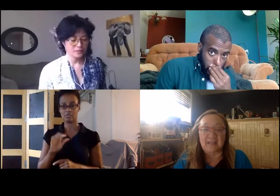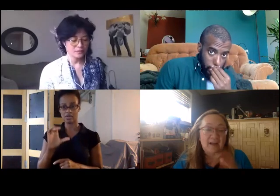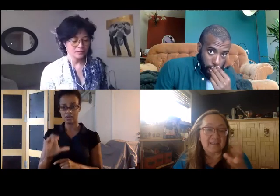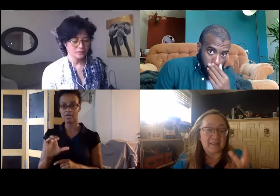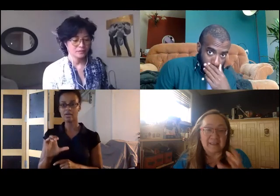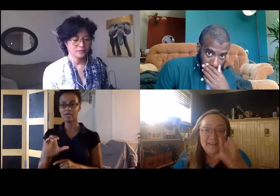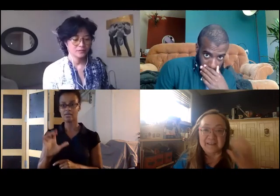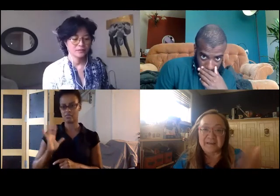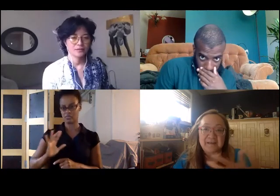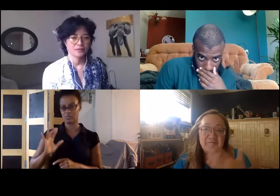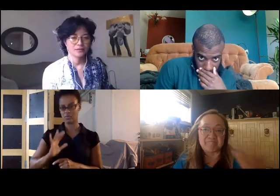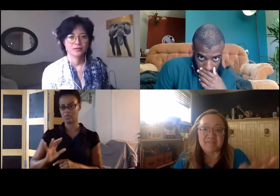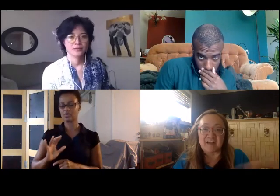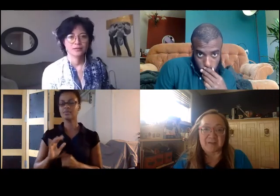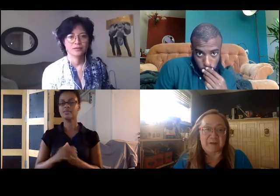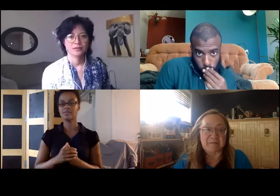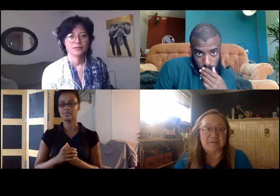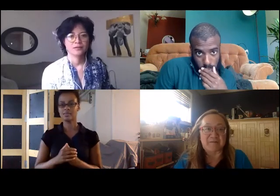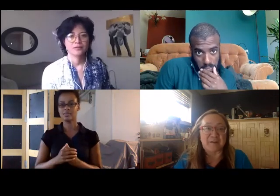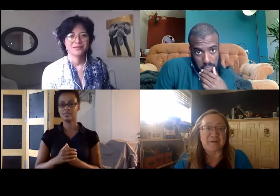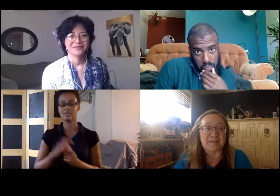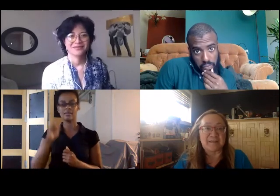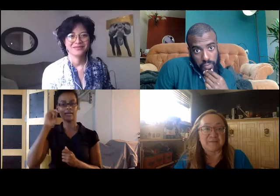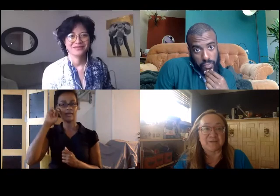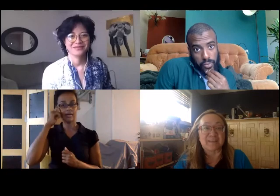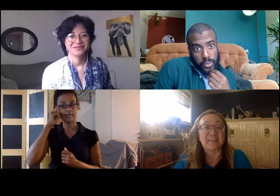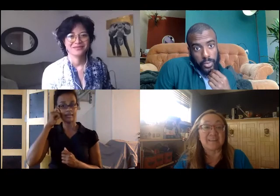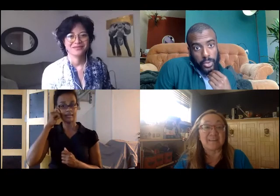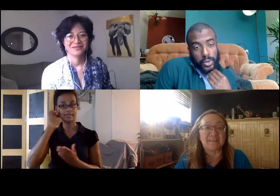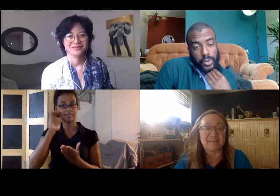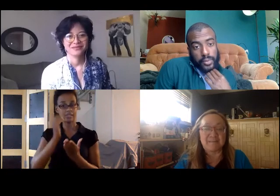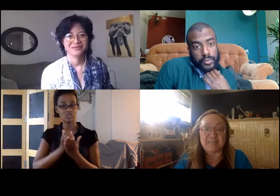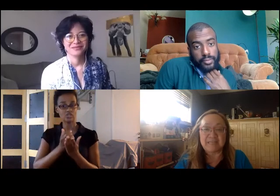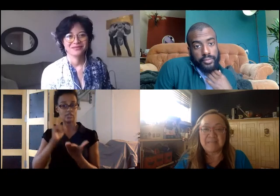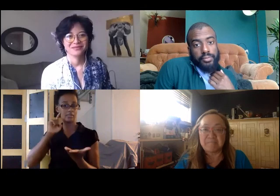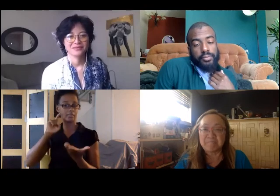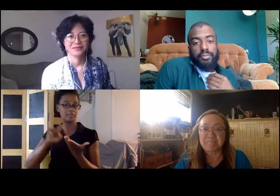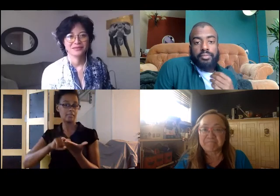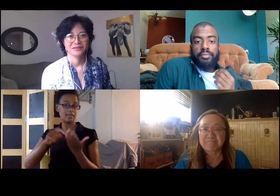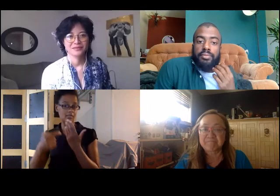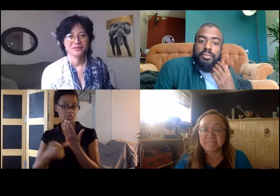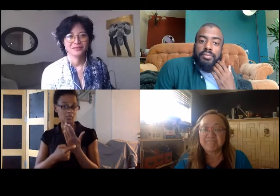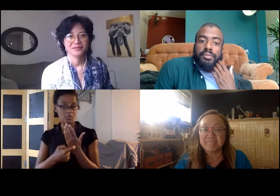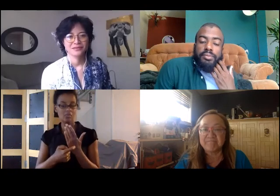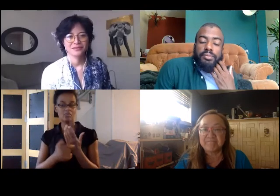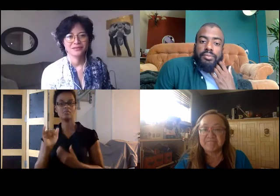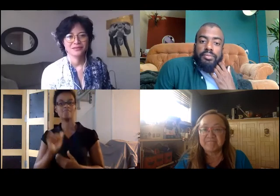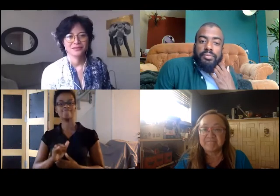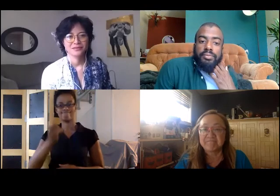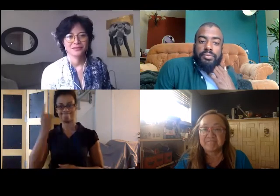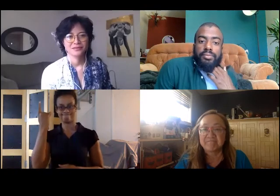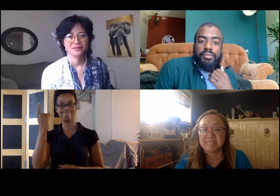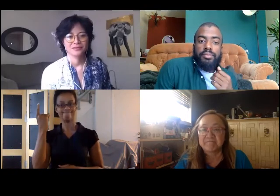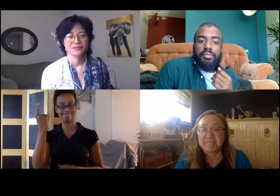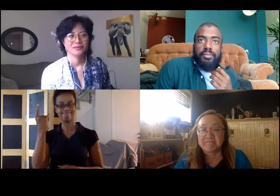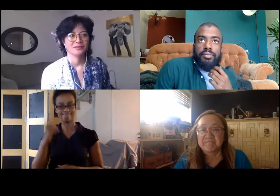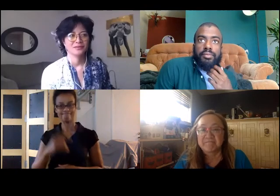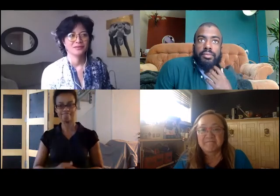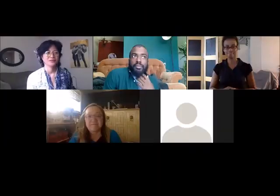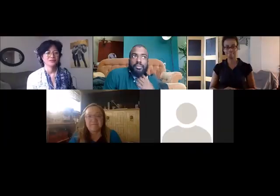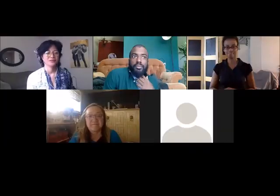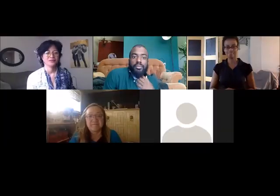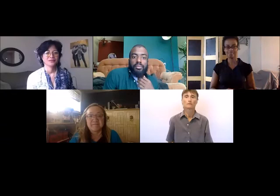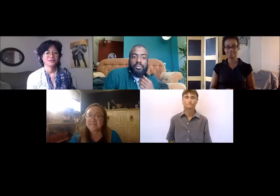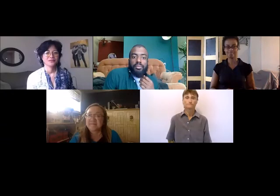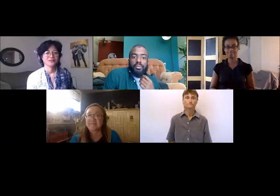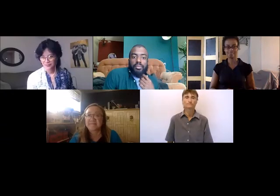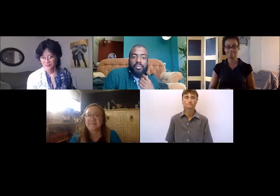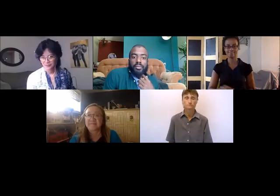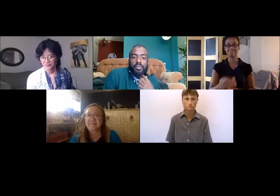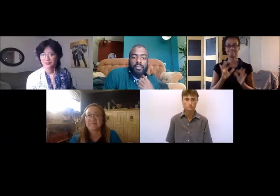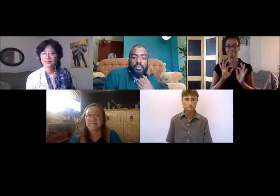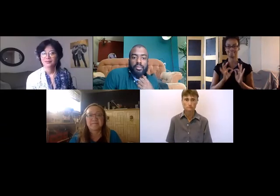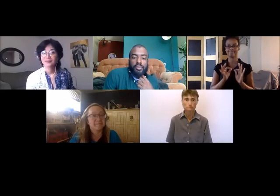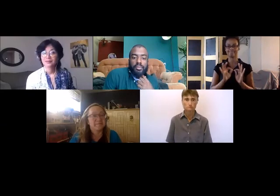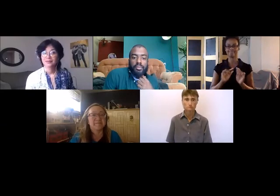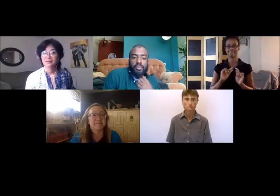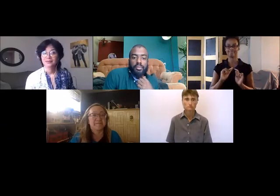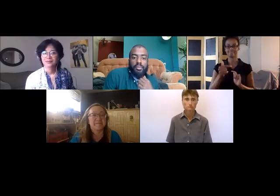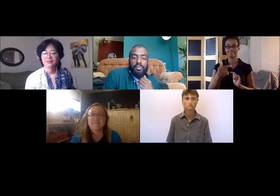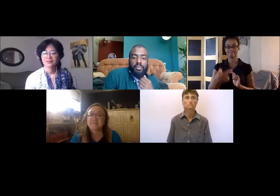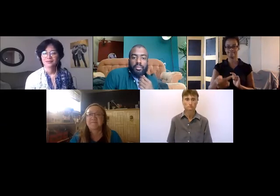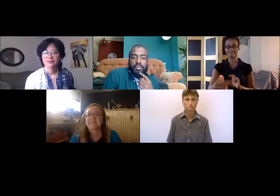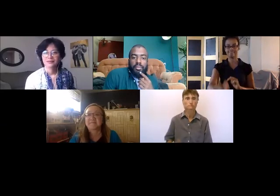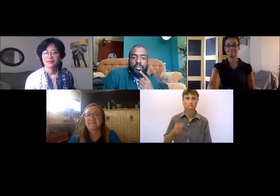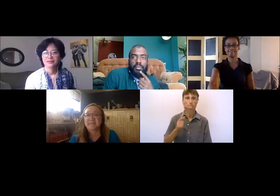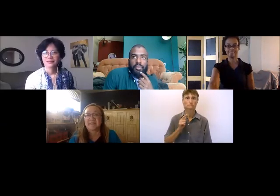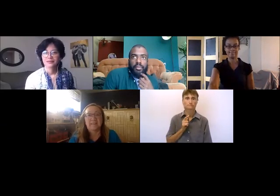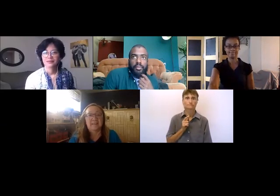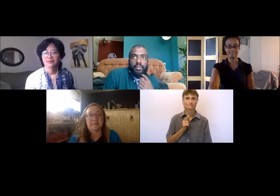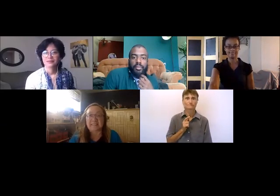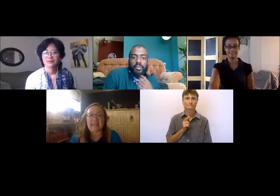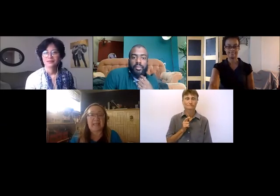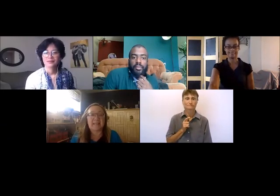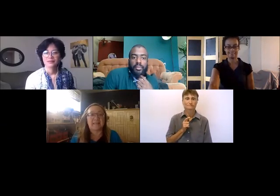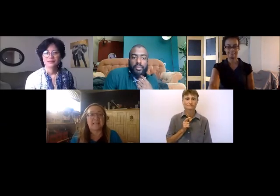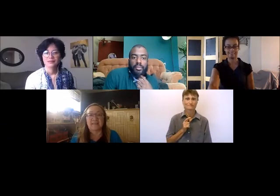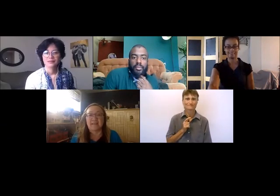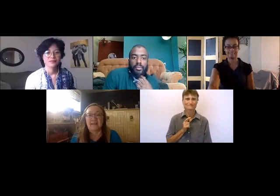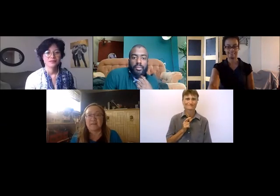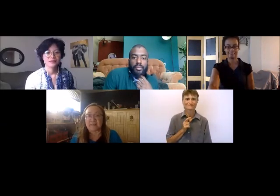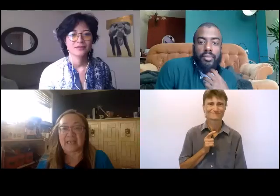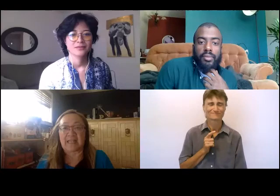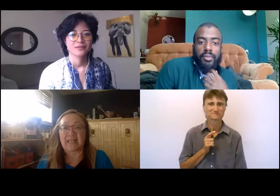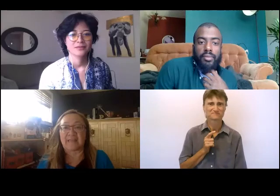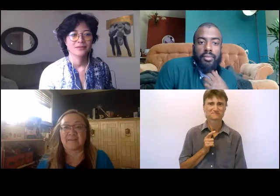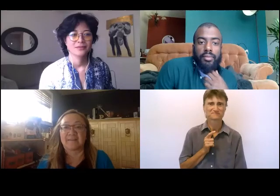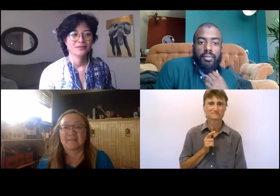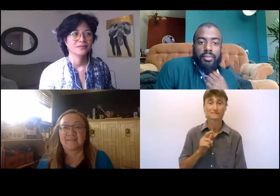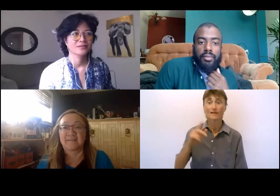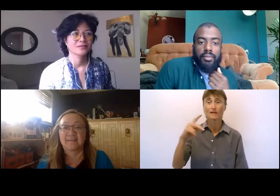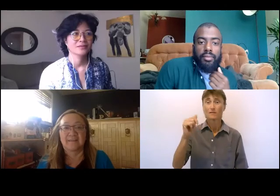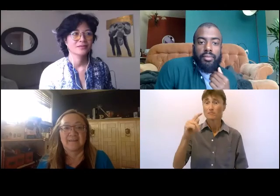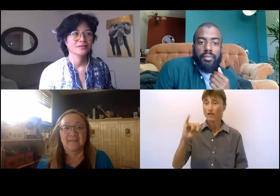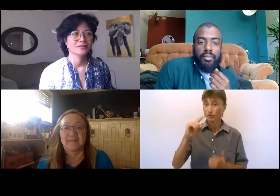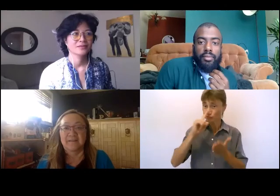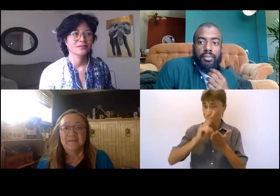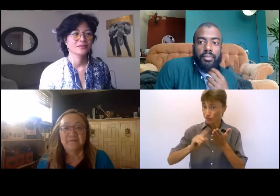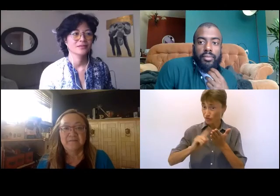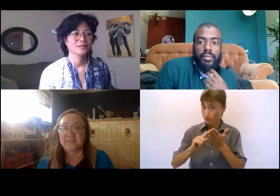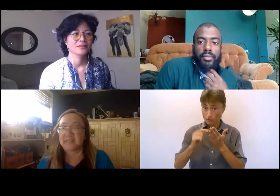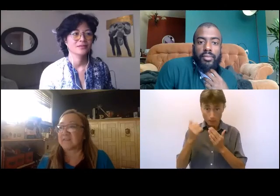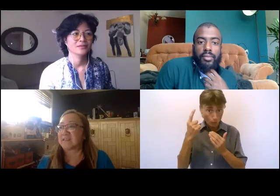That onion diagram is very resonant to me. And scanning. I'm scanning. Give it another